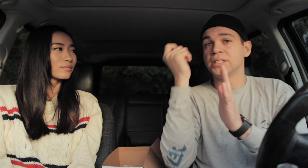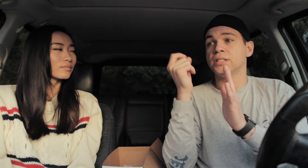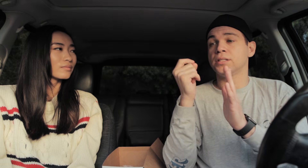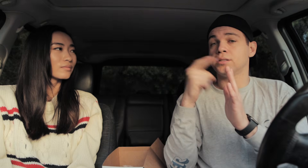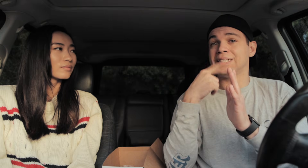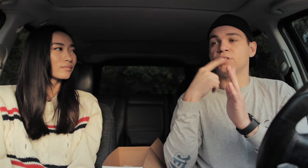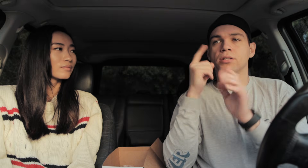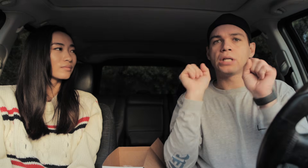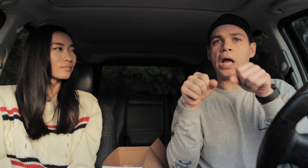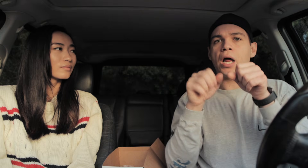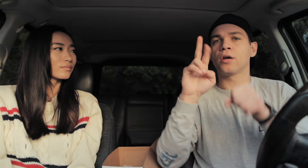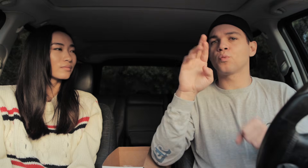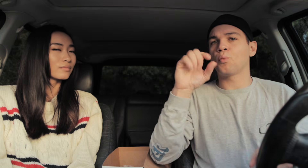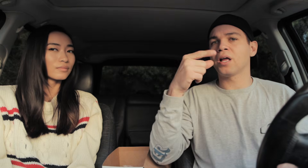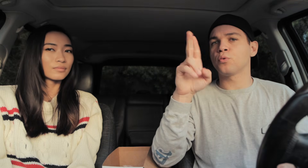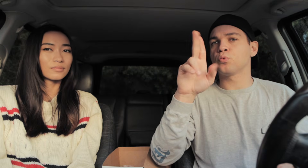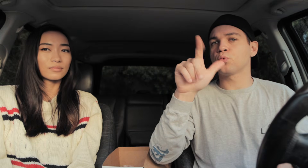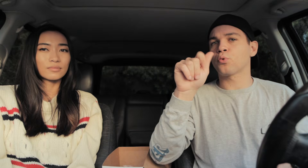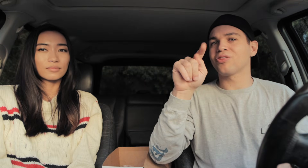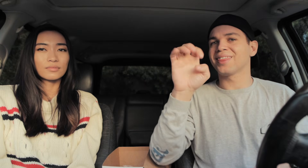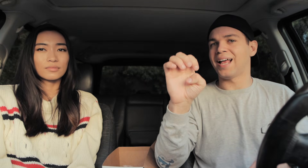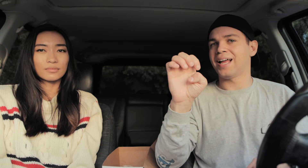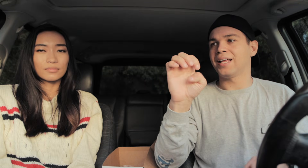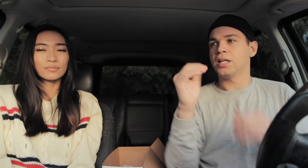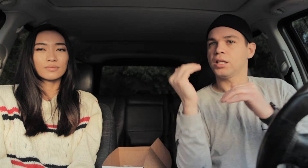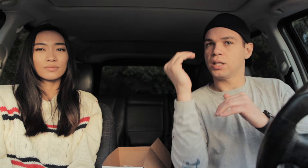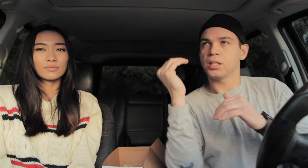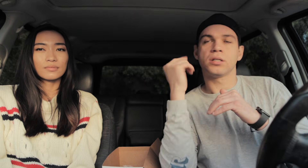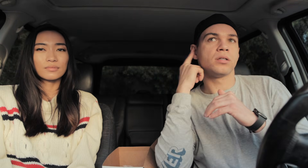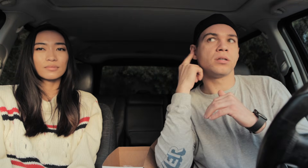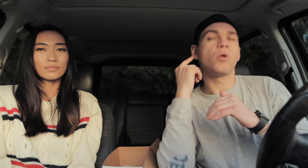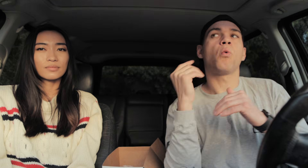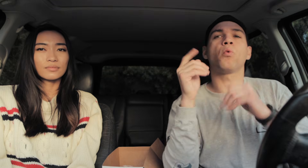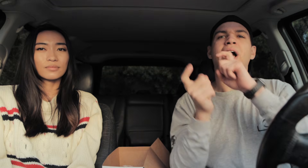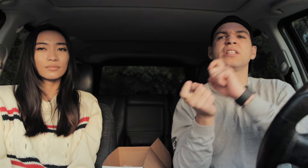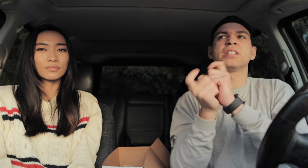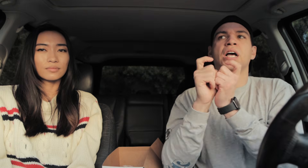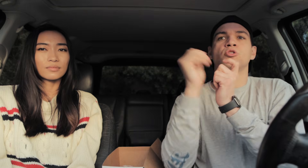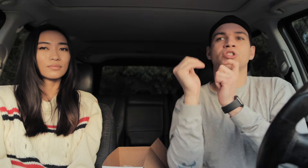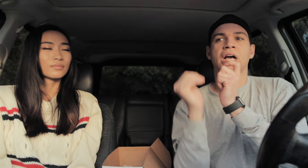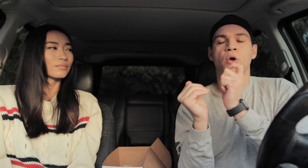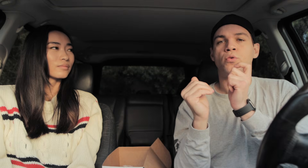because hearing people can regulate the pitch listen, and notice I have to change it down